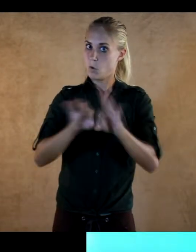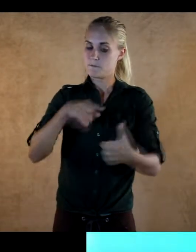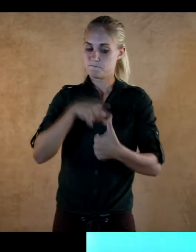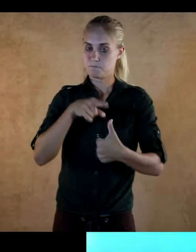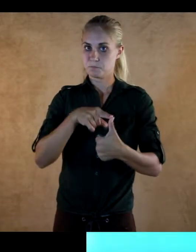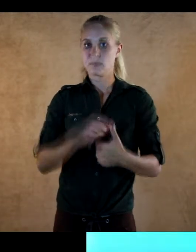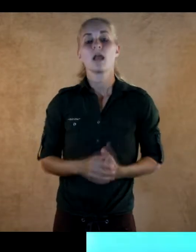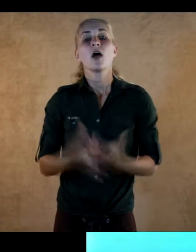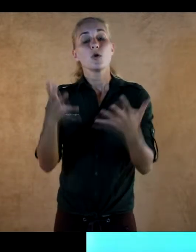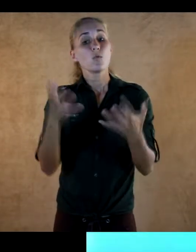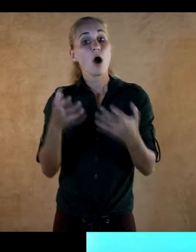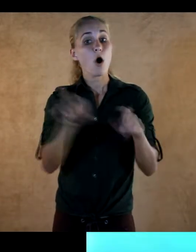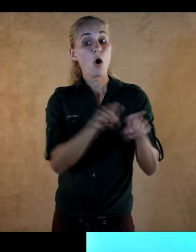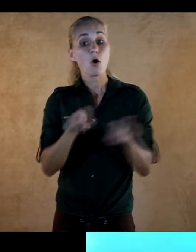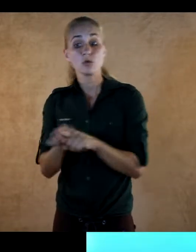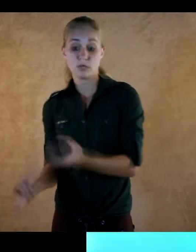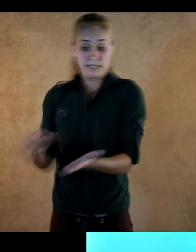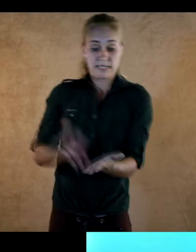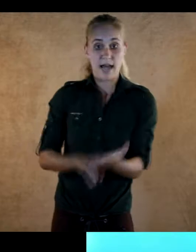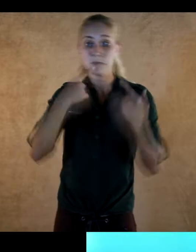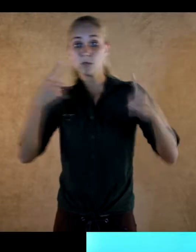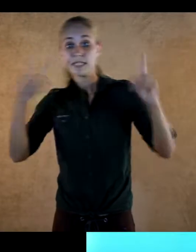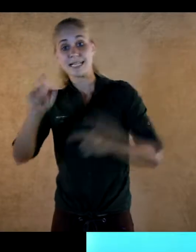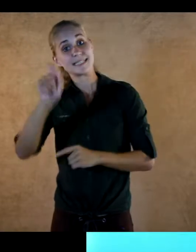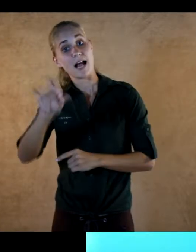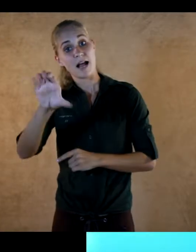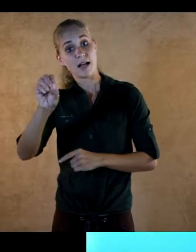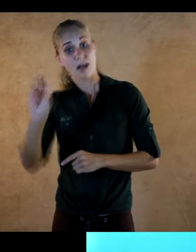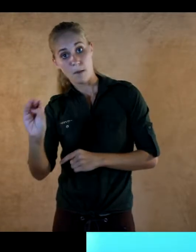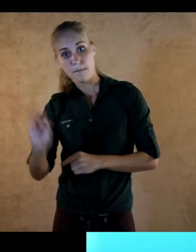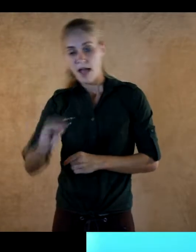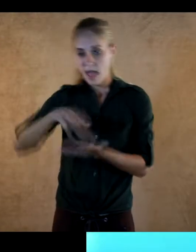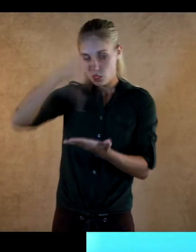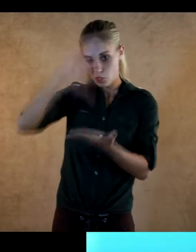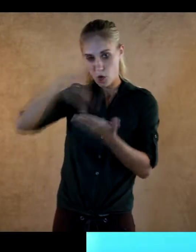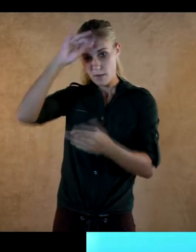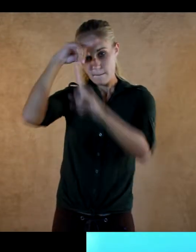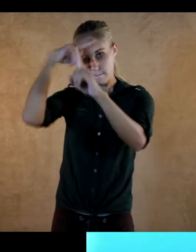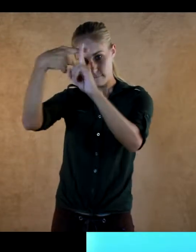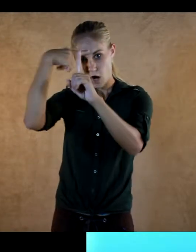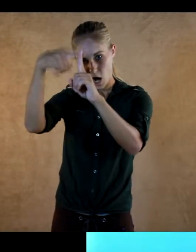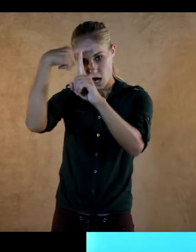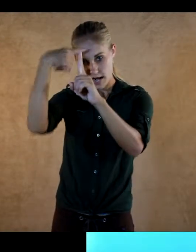You want to make sure you also subscribe to Success.com and start filling your mind with positive inputs and self development.